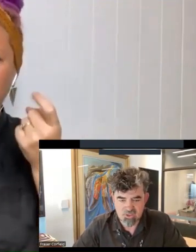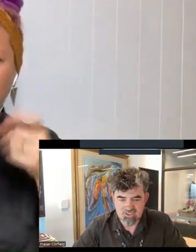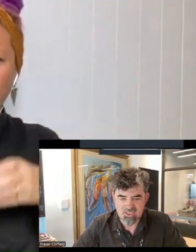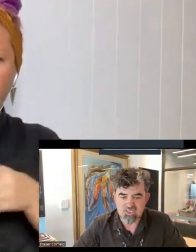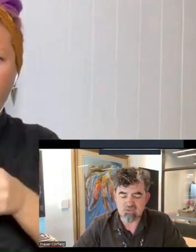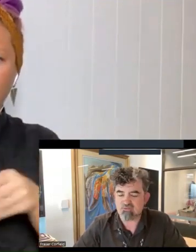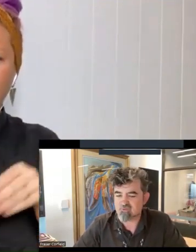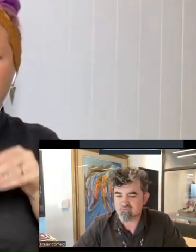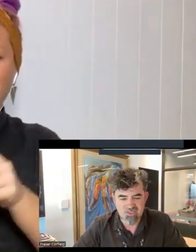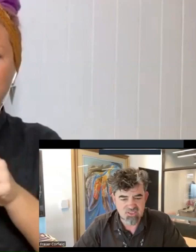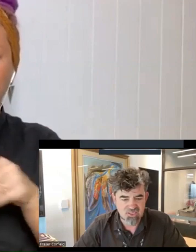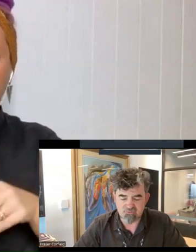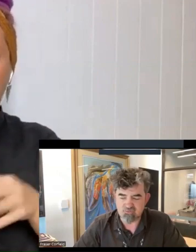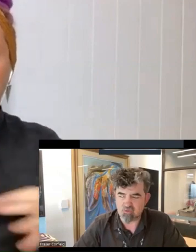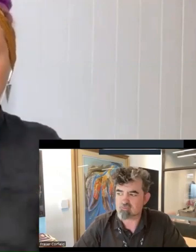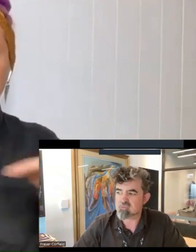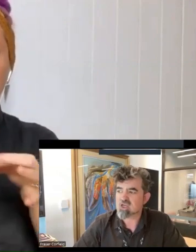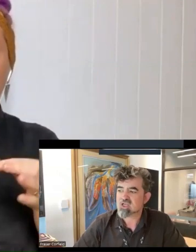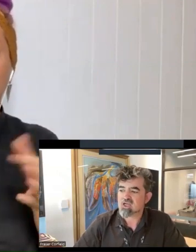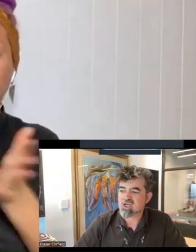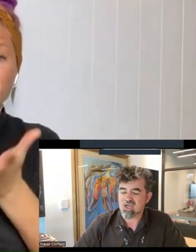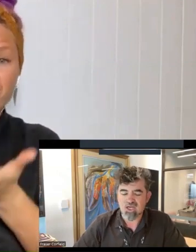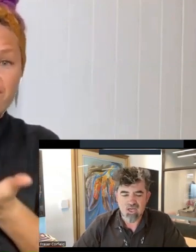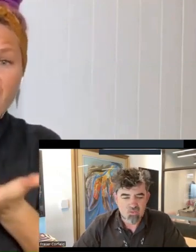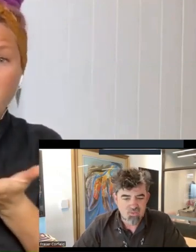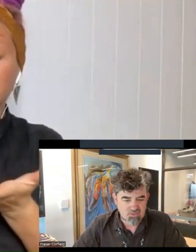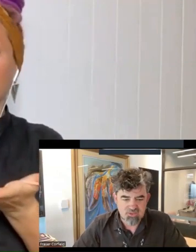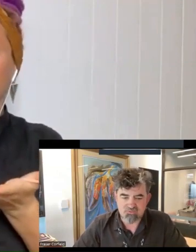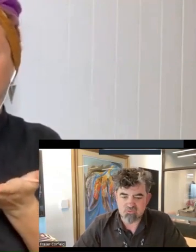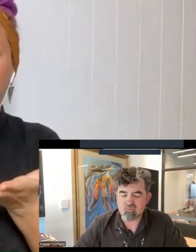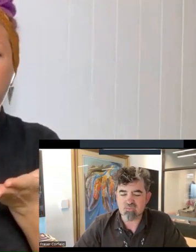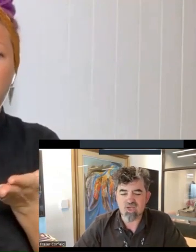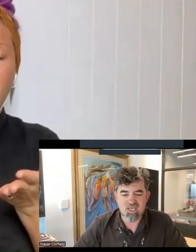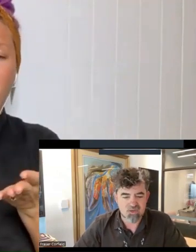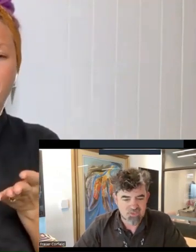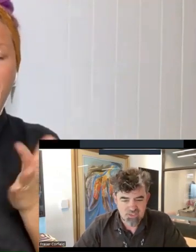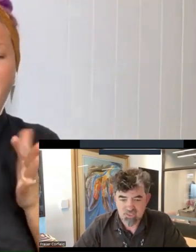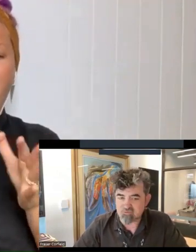organization from funding from acquittals, from accountability